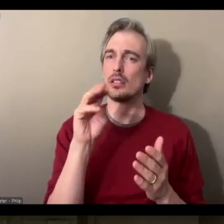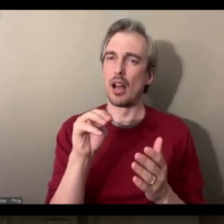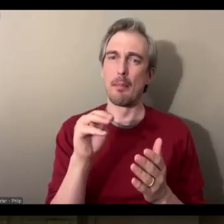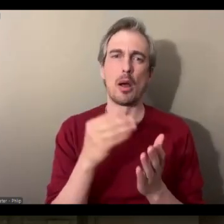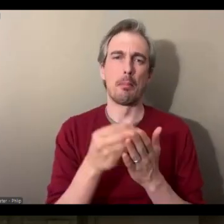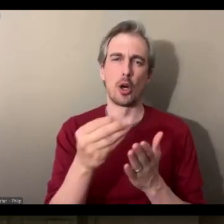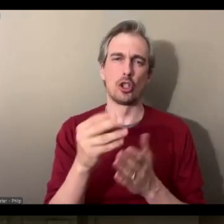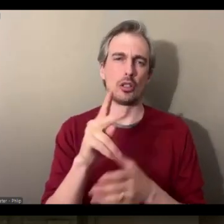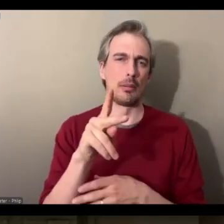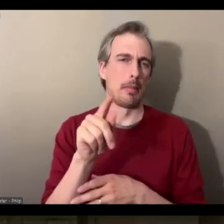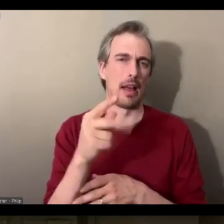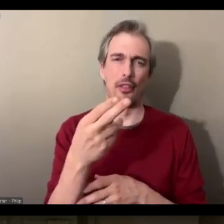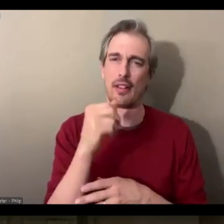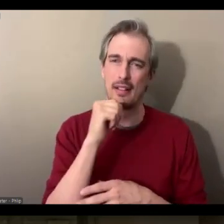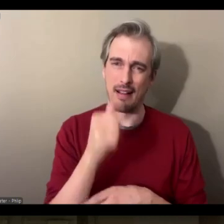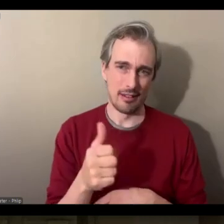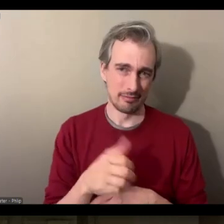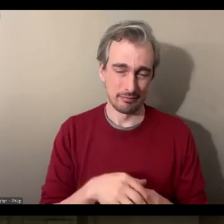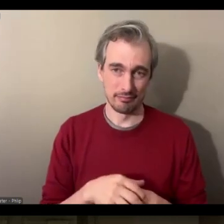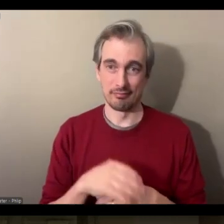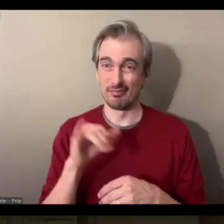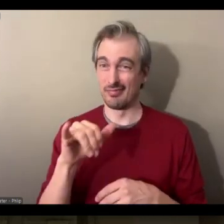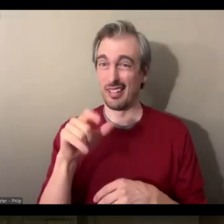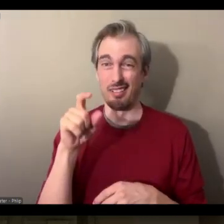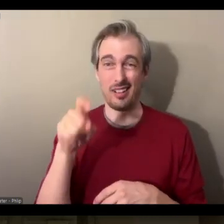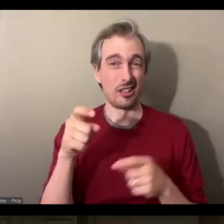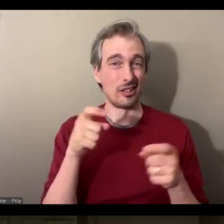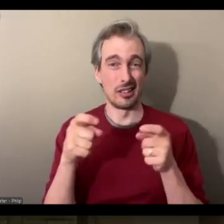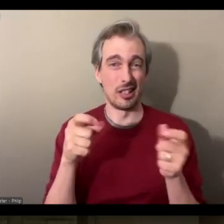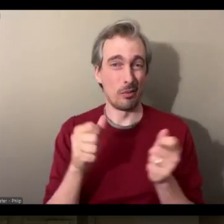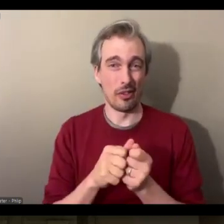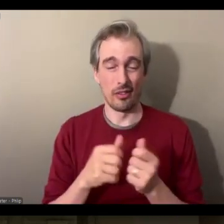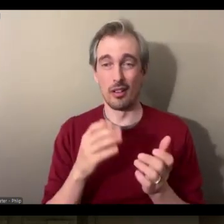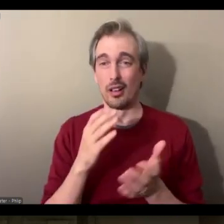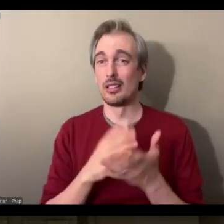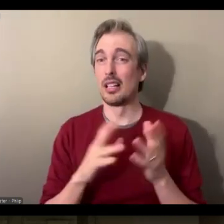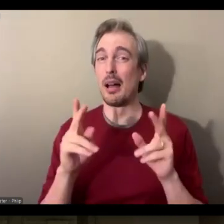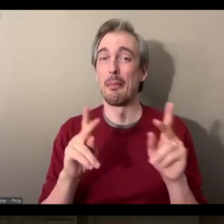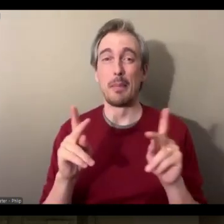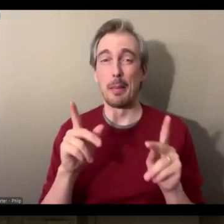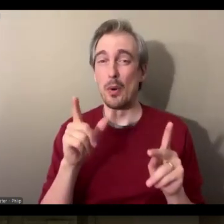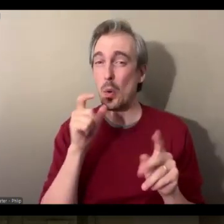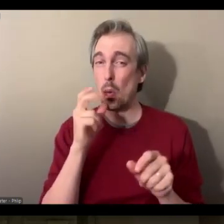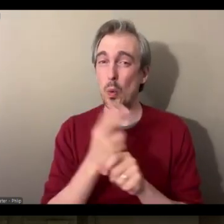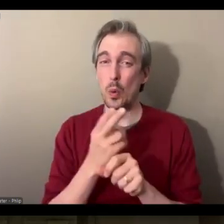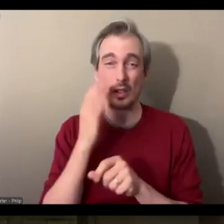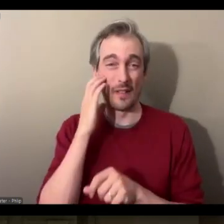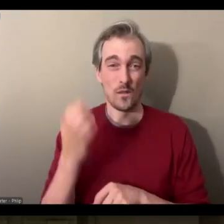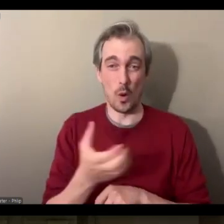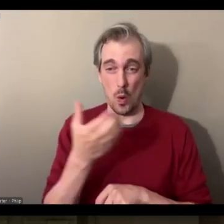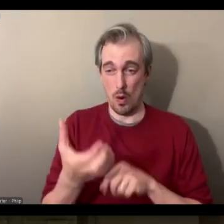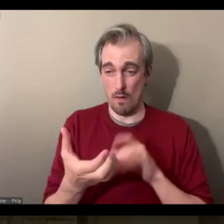using cell phones had to go through some awkward pages to get through that purchase path. We did